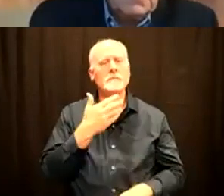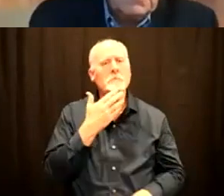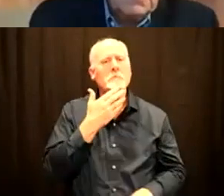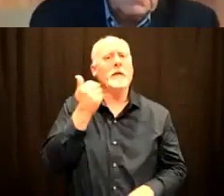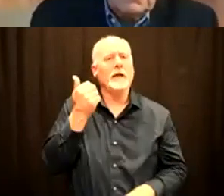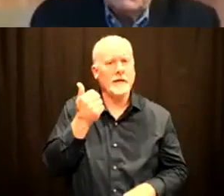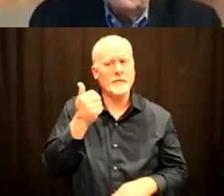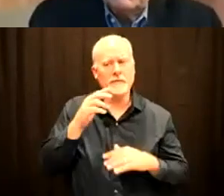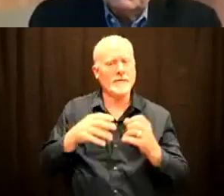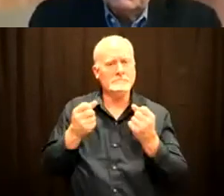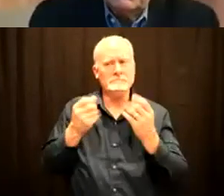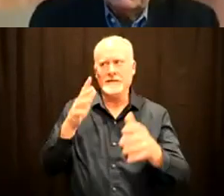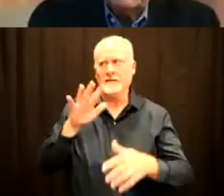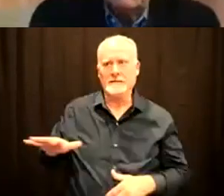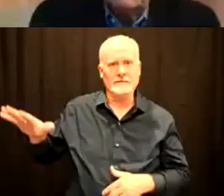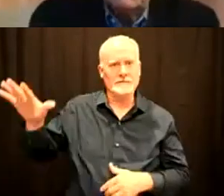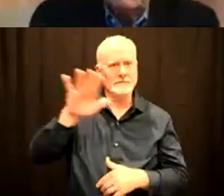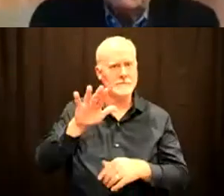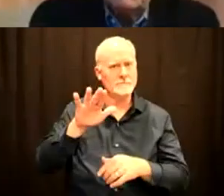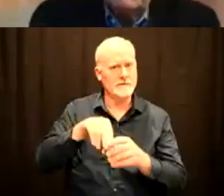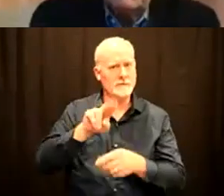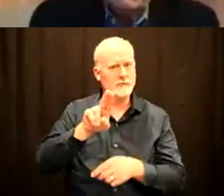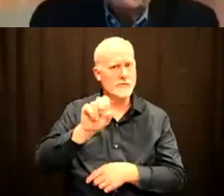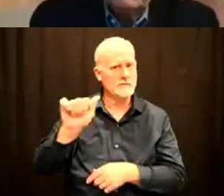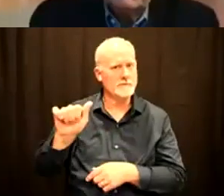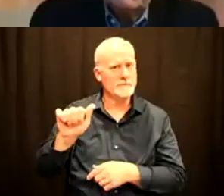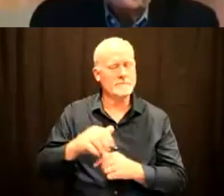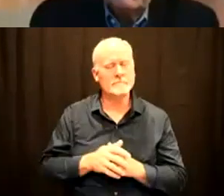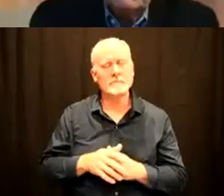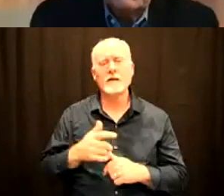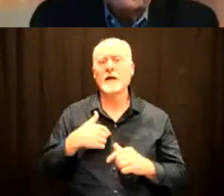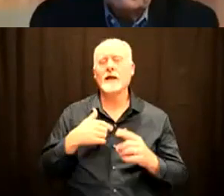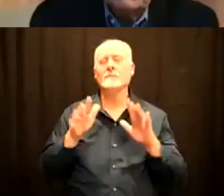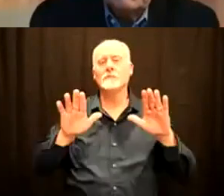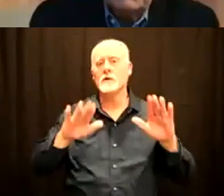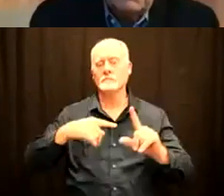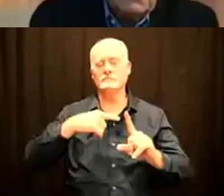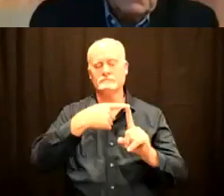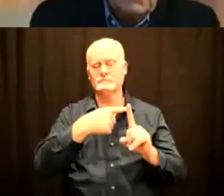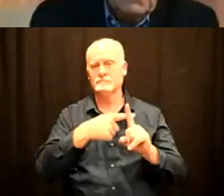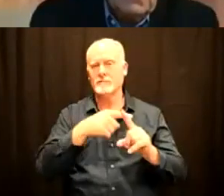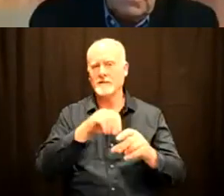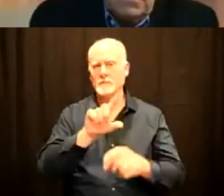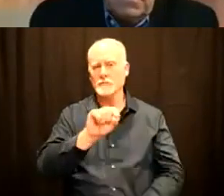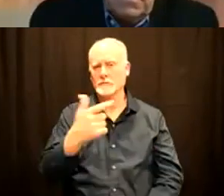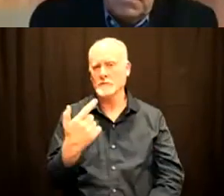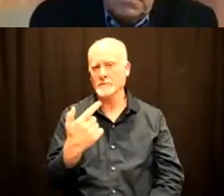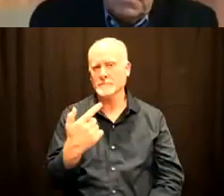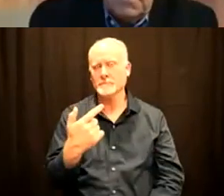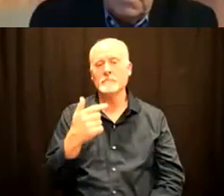across the nation i have great optimism for us in 2021 because i know that any